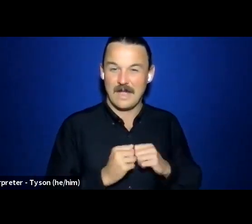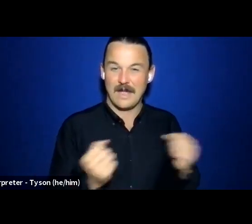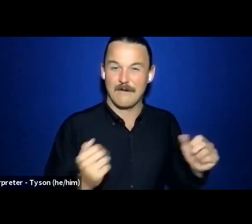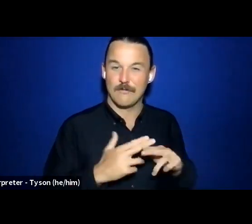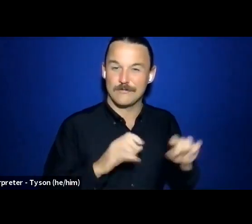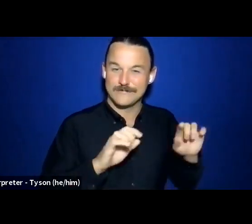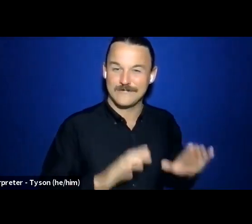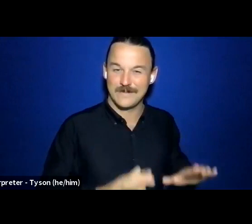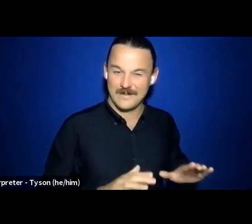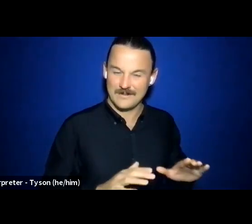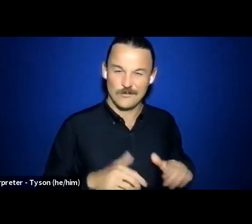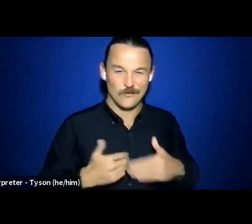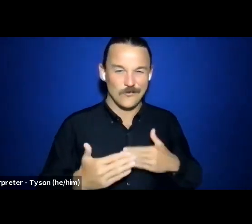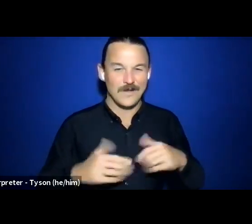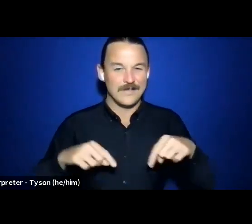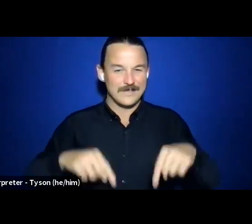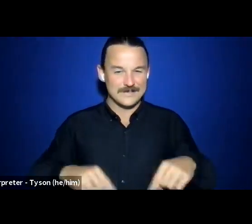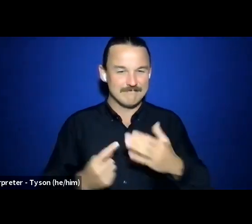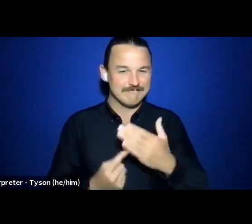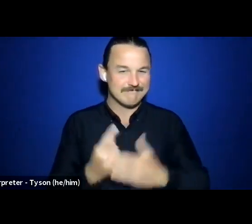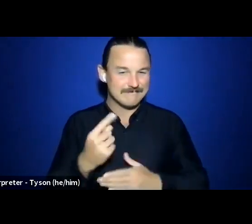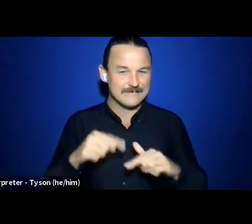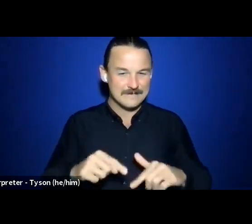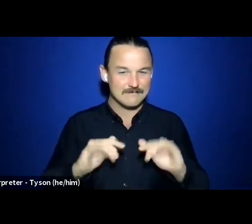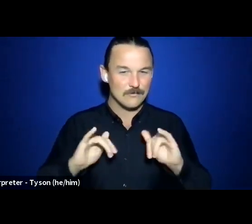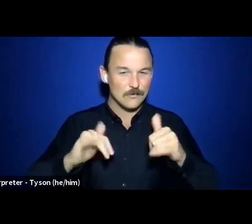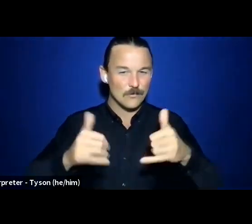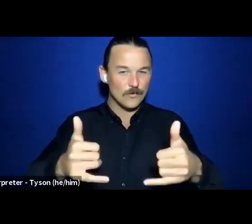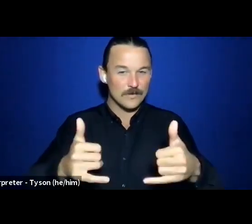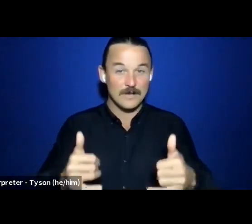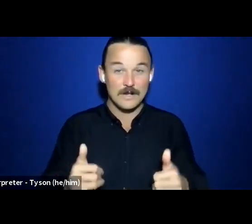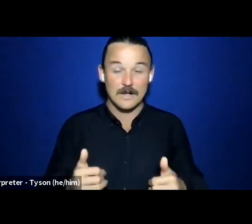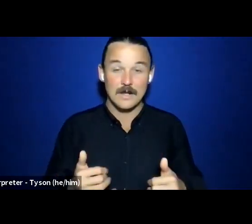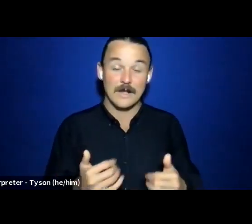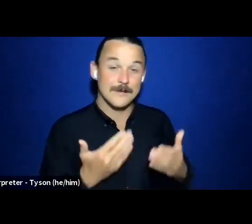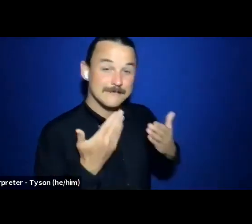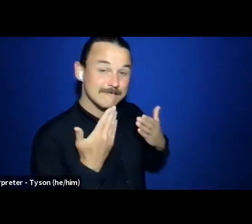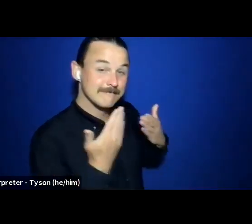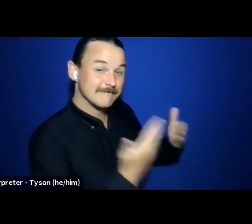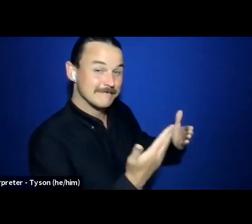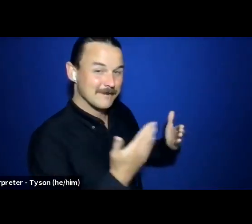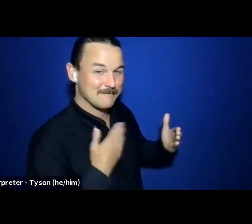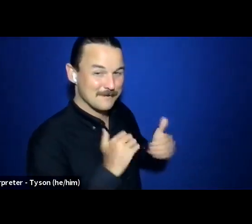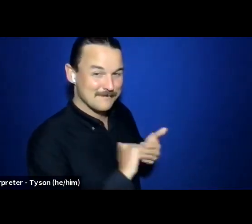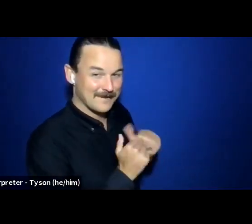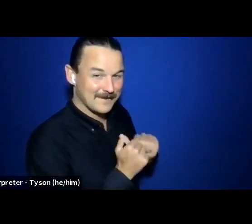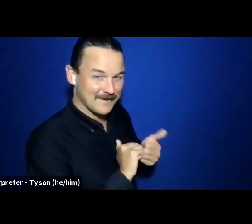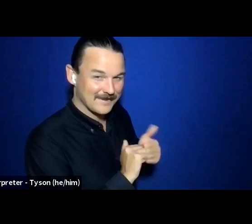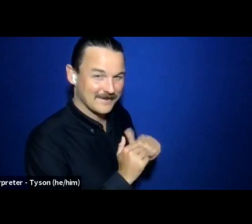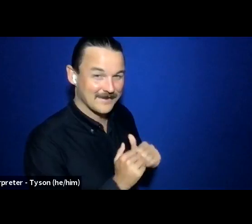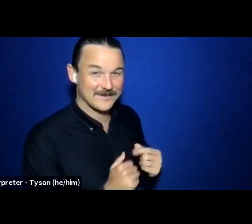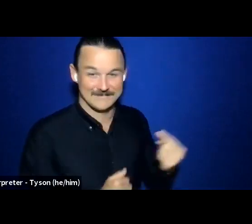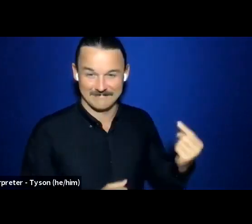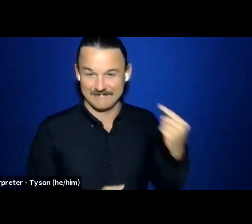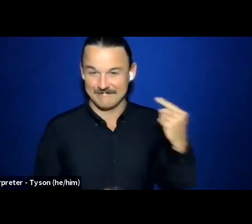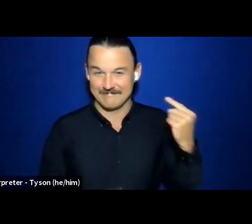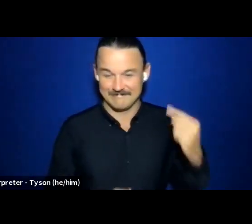thanks to pay for putting on this event and for this this event and for this award. Big shout out to our Big shout out to, obviously my